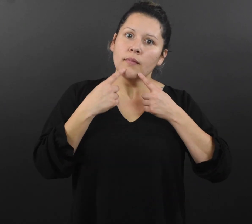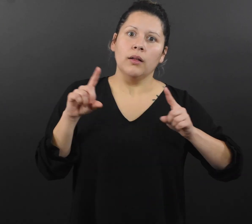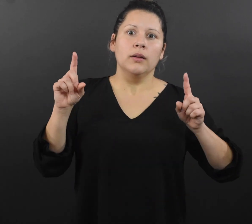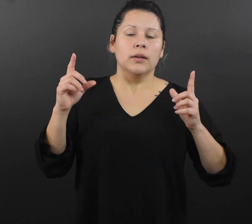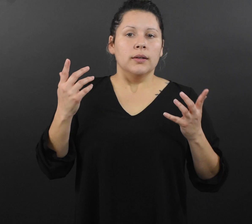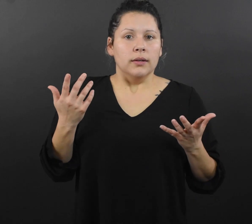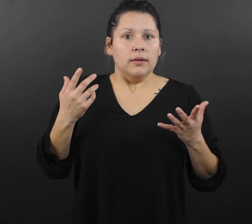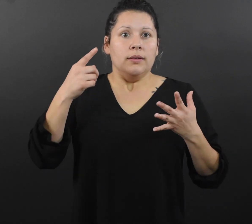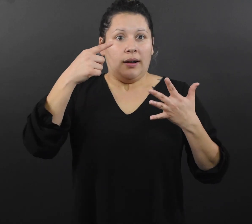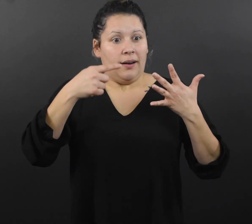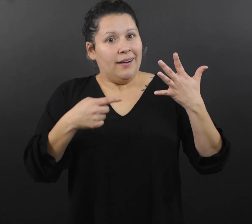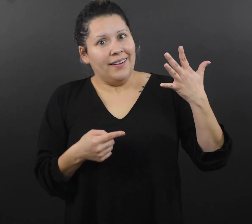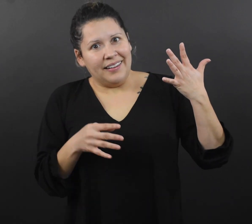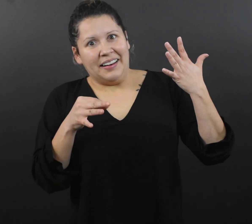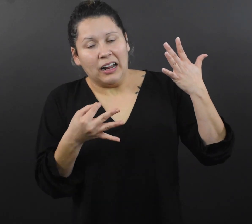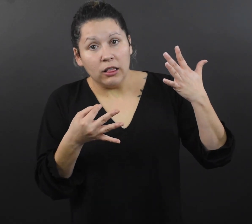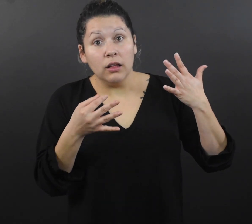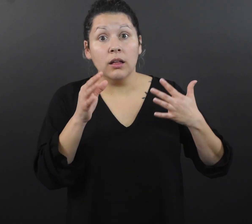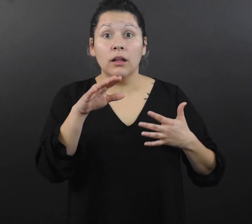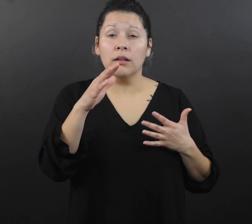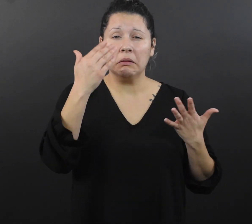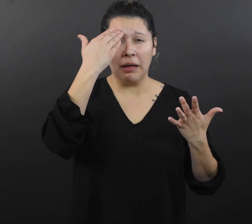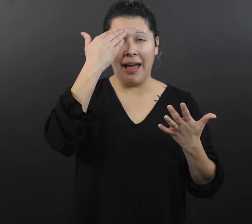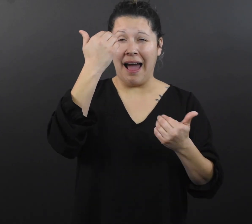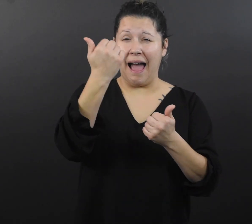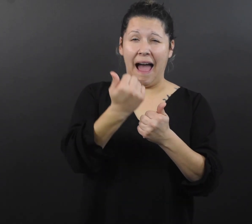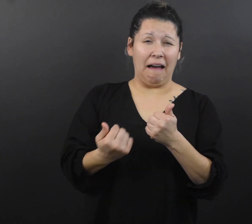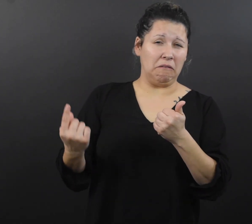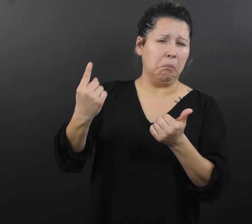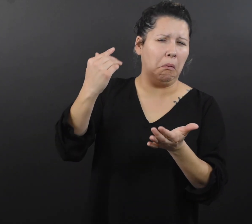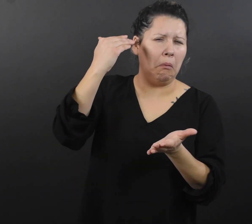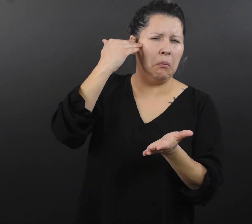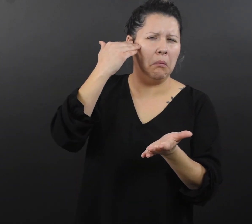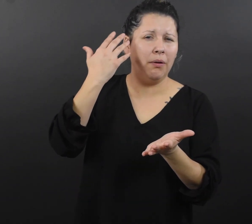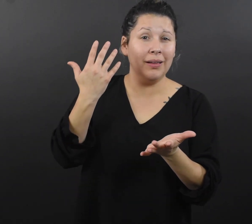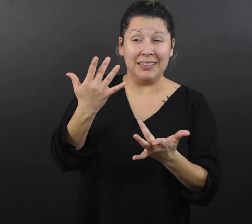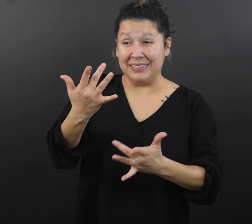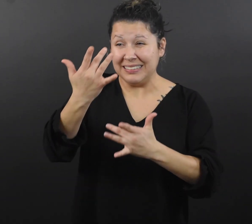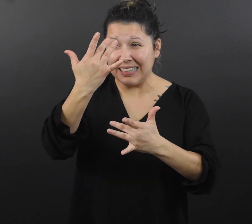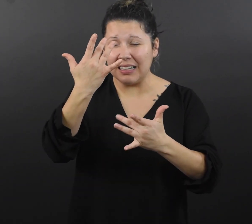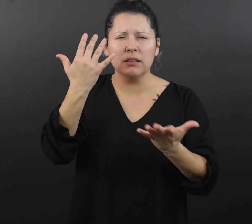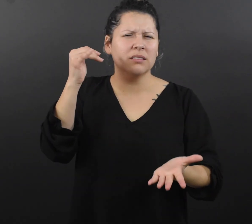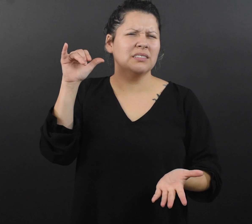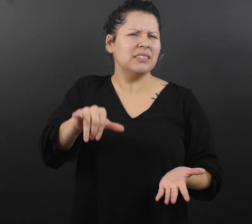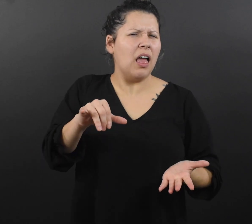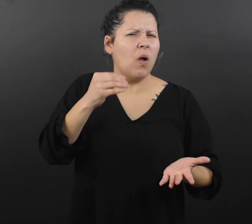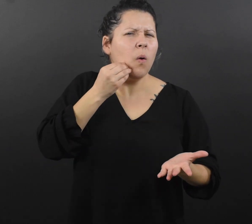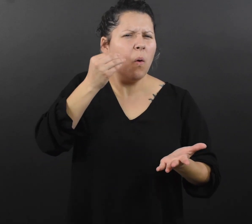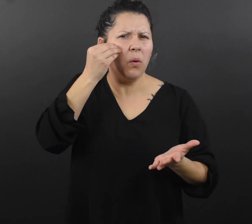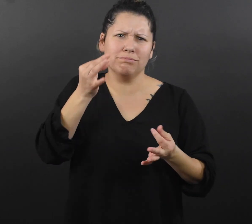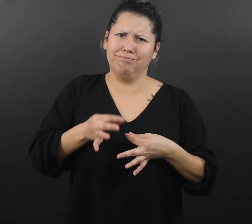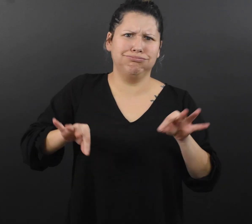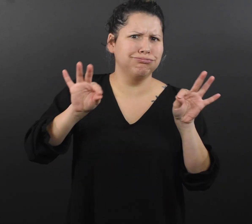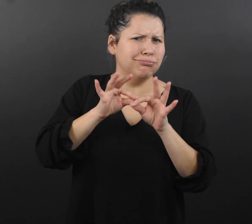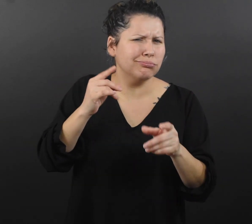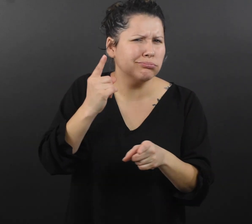Finally, while everyone knows it’s important to stay home if you are sick, the health department is reminding Minnesota that this is a